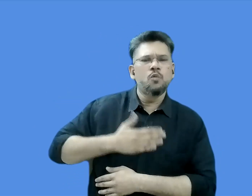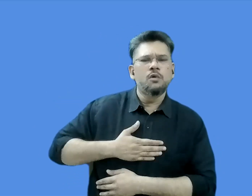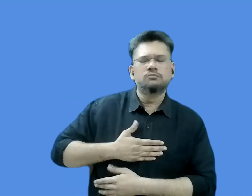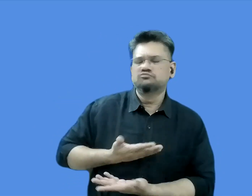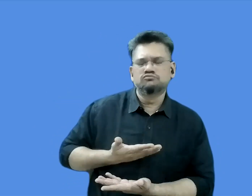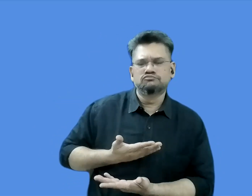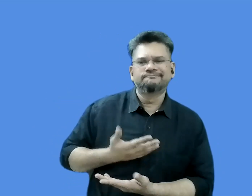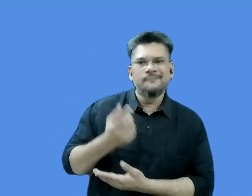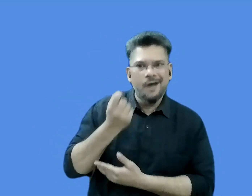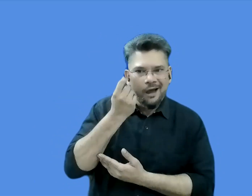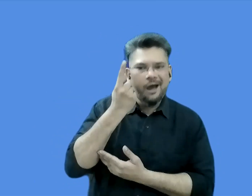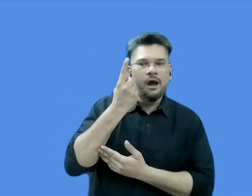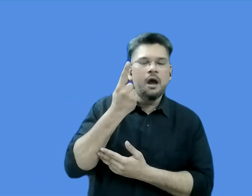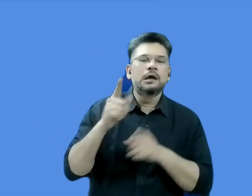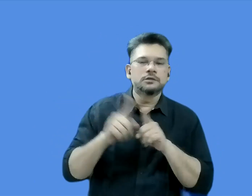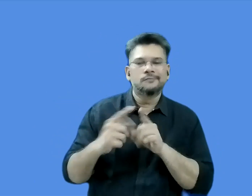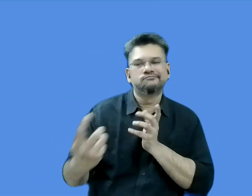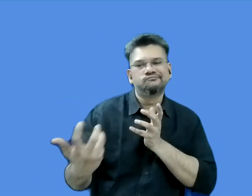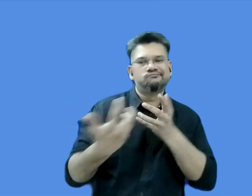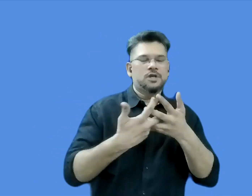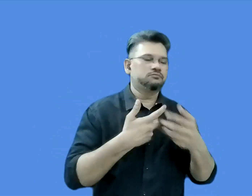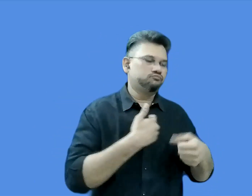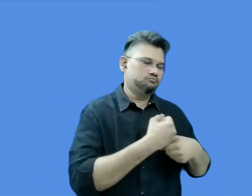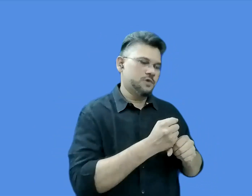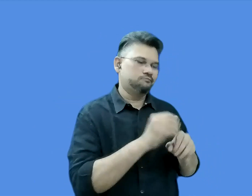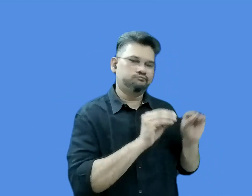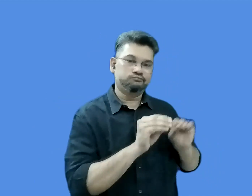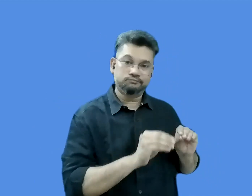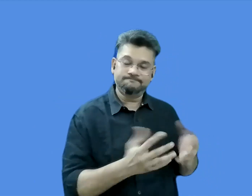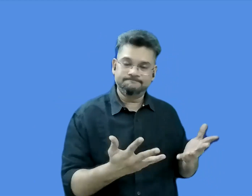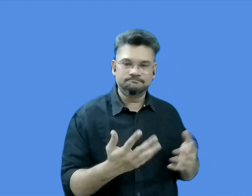improve, to understand the needs and then to design the targeted programming based on